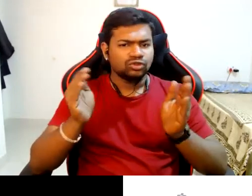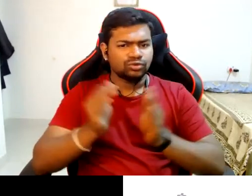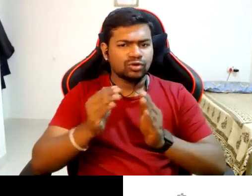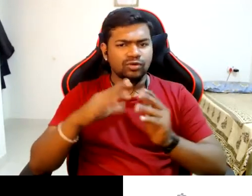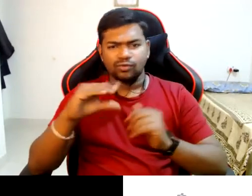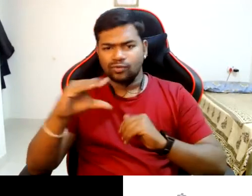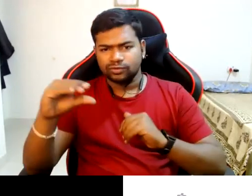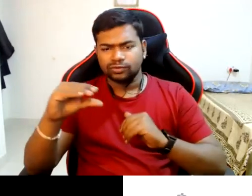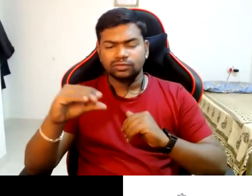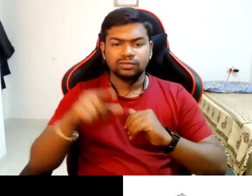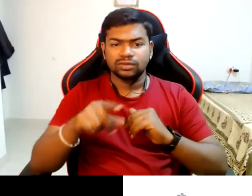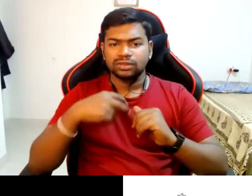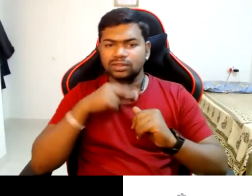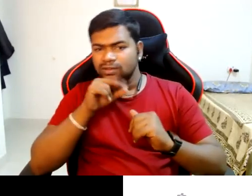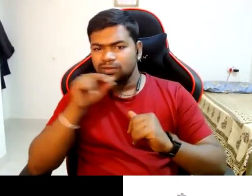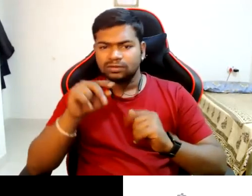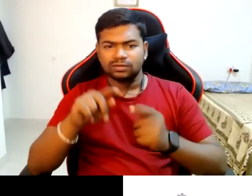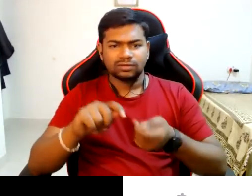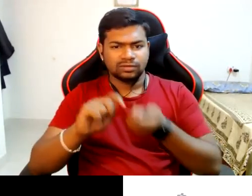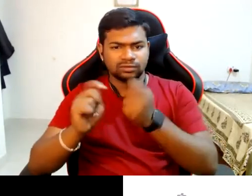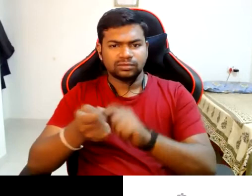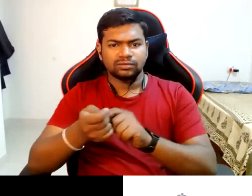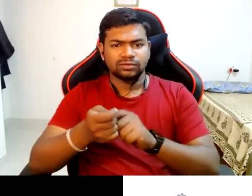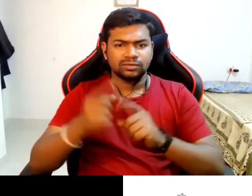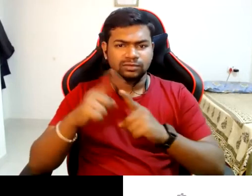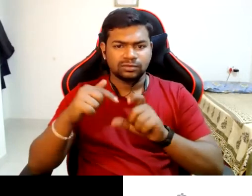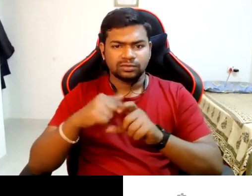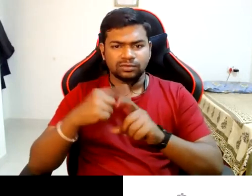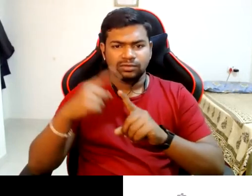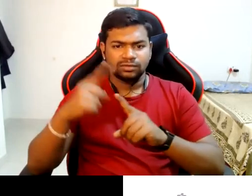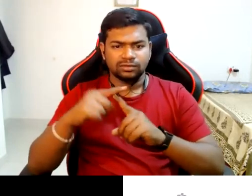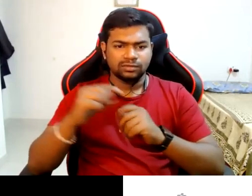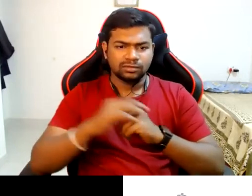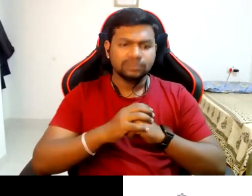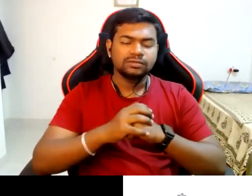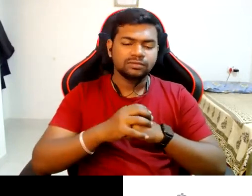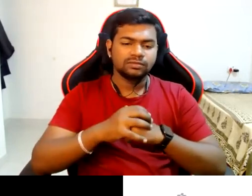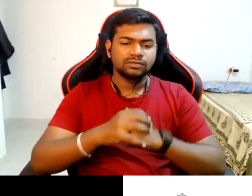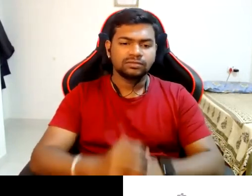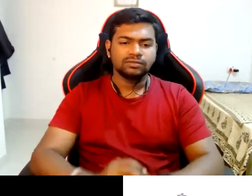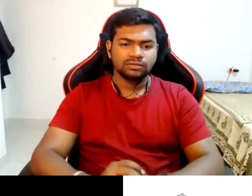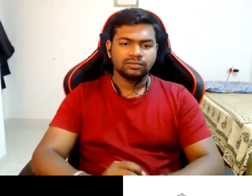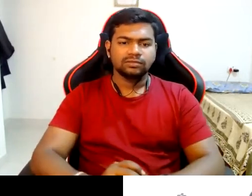text,but it wasn't accurate and I failed miserably in creating it.